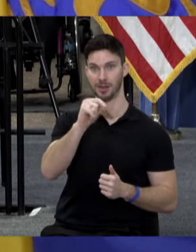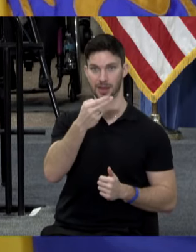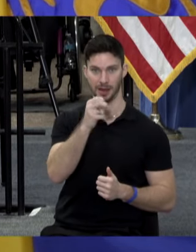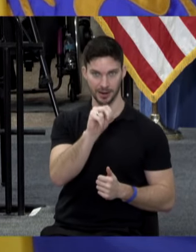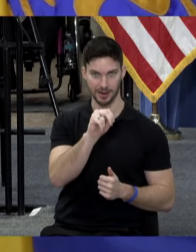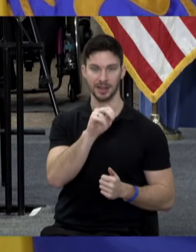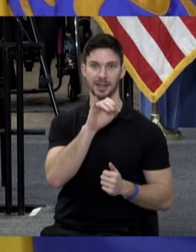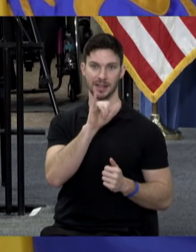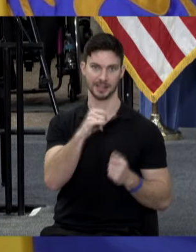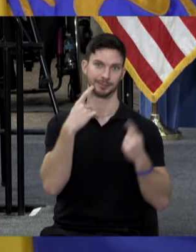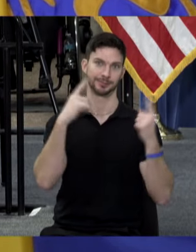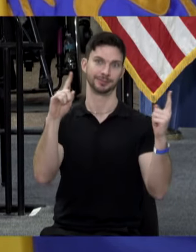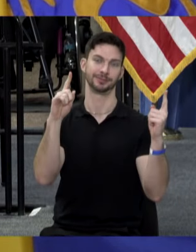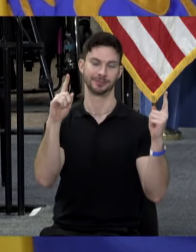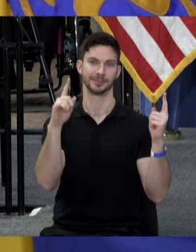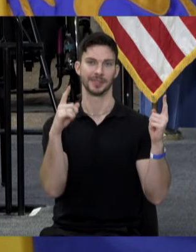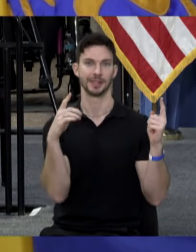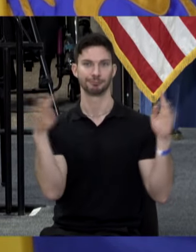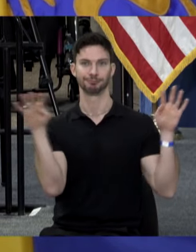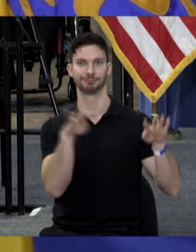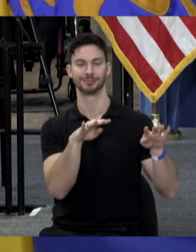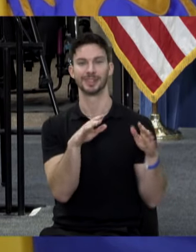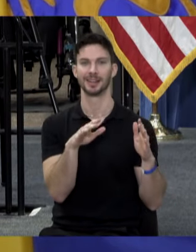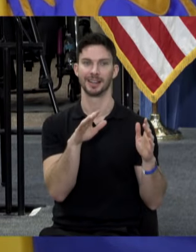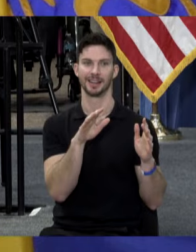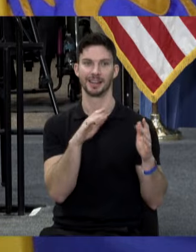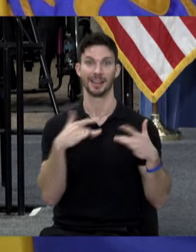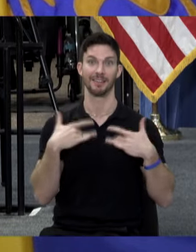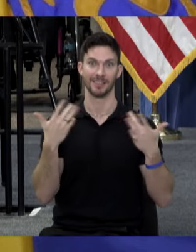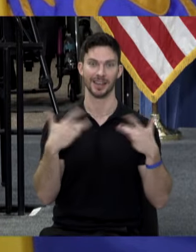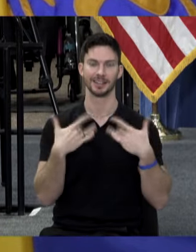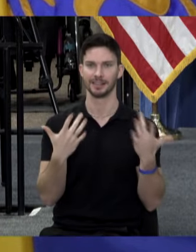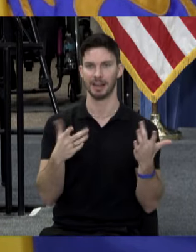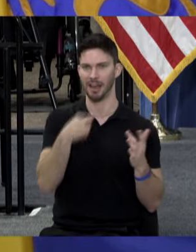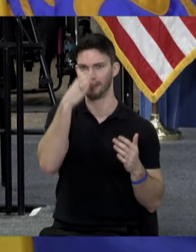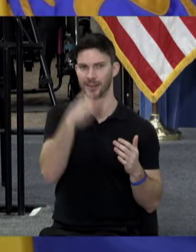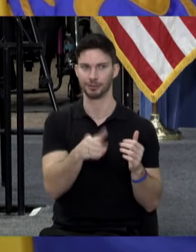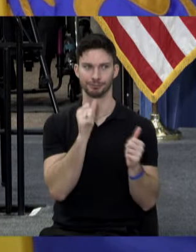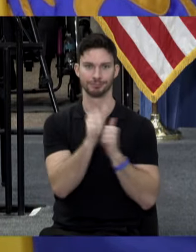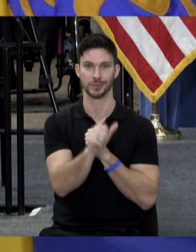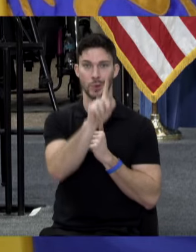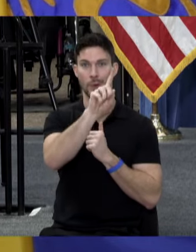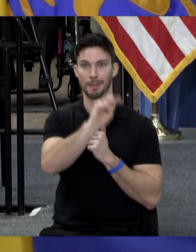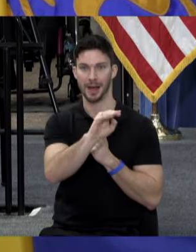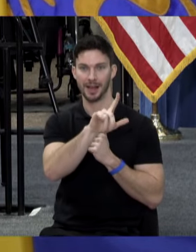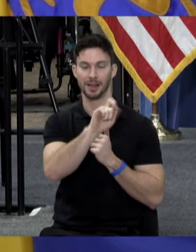I had never run over a mile. But I got this crazy idea that I was going to do a marathon and it was